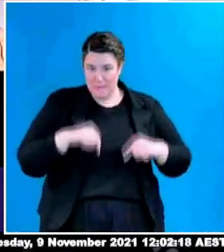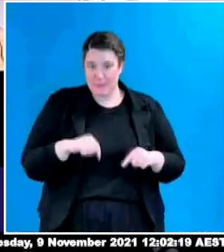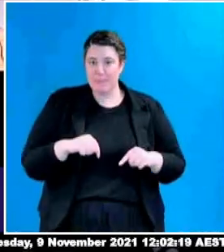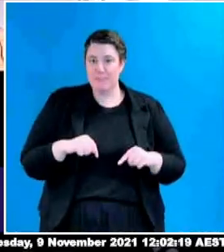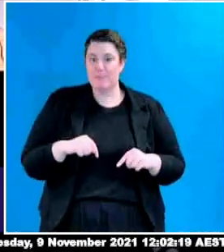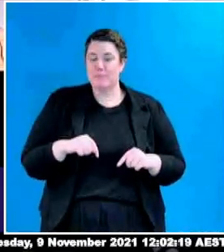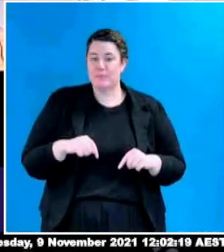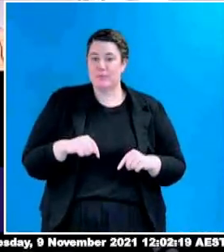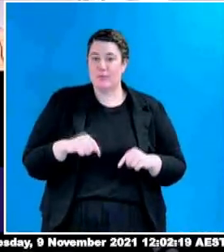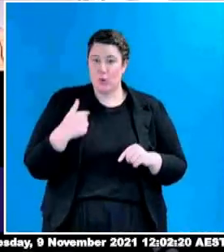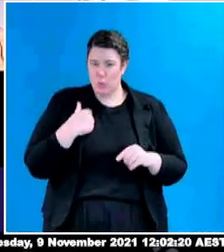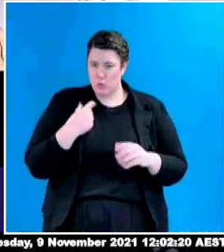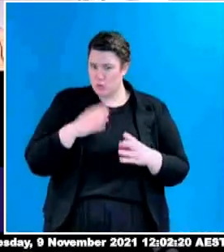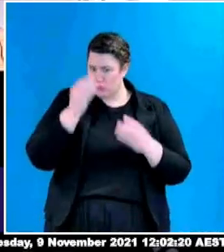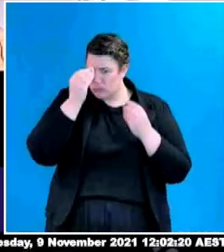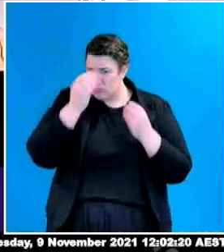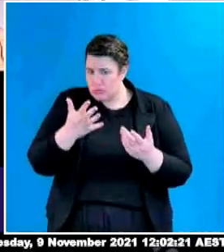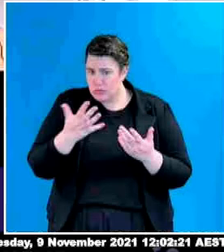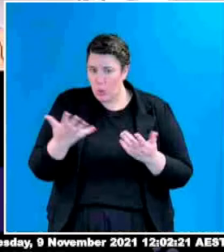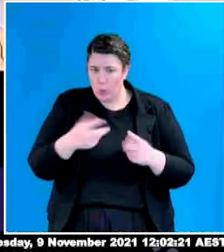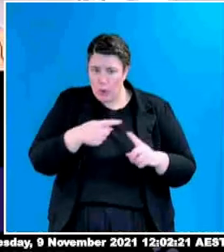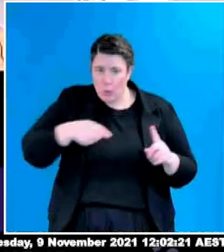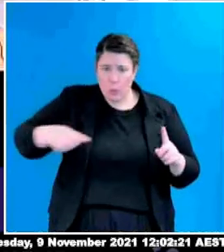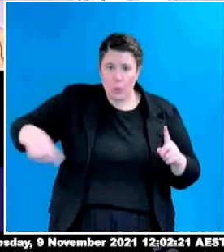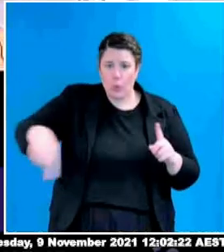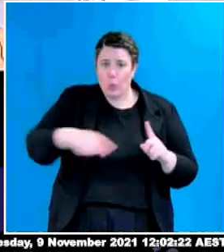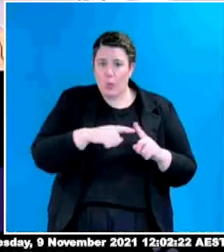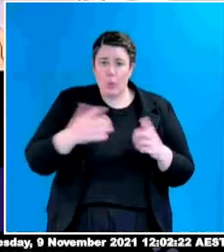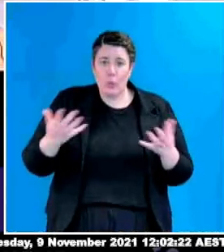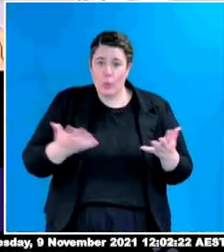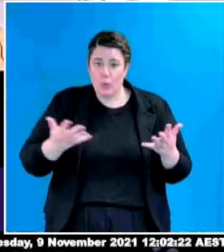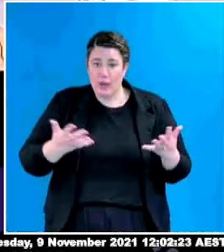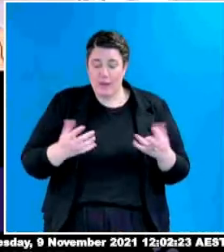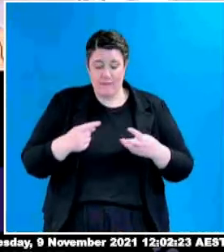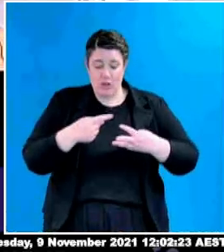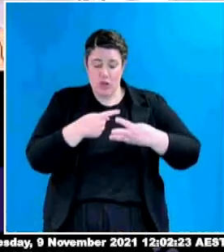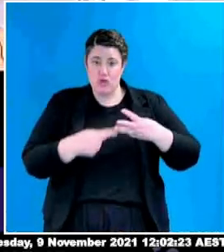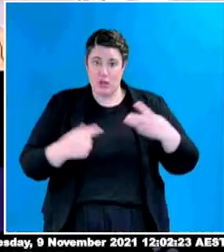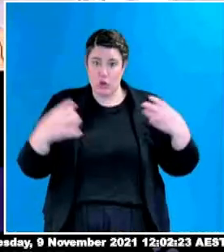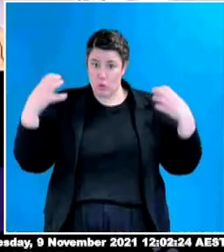Just to explain where everybody is, we have three Commissioners who are